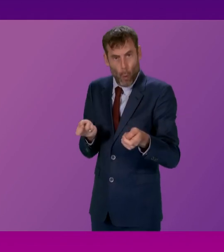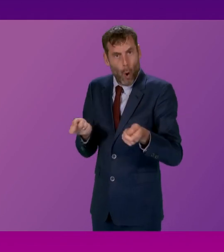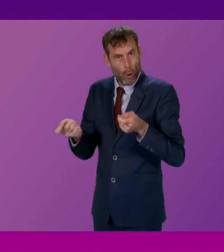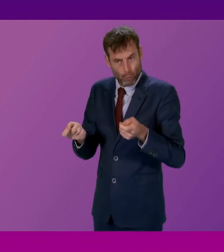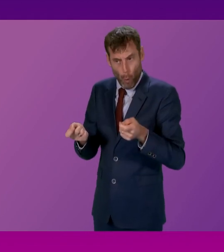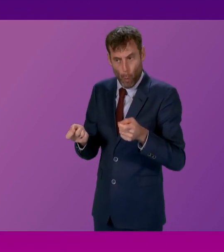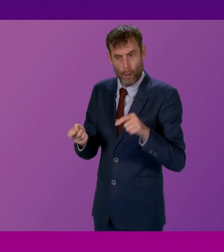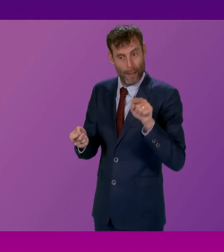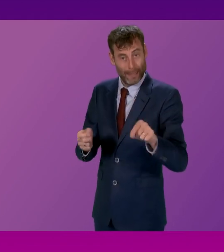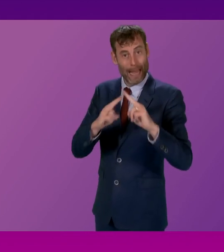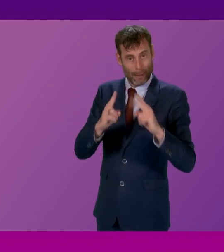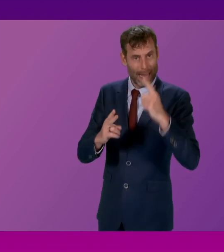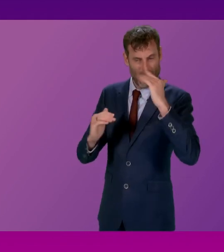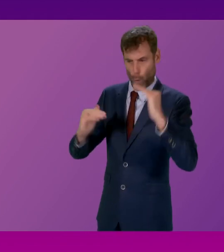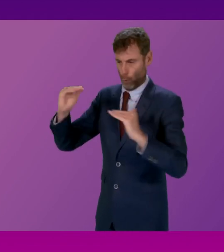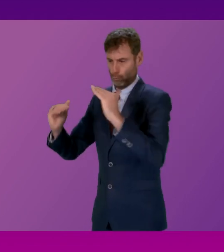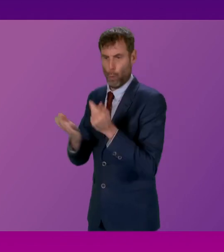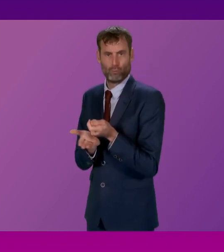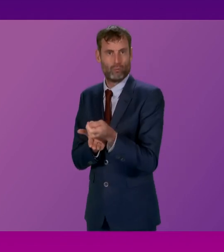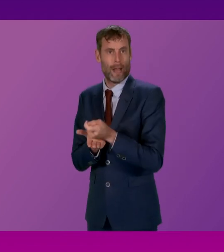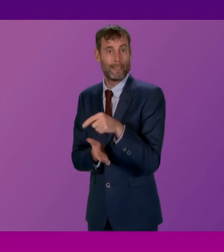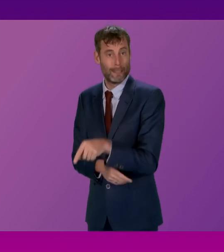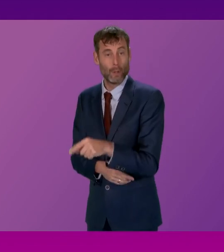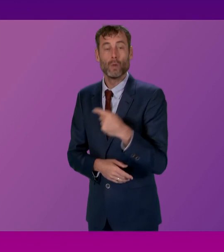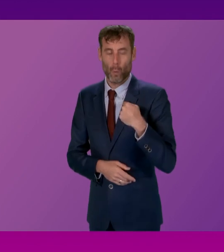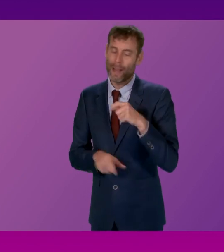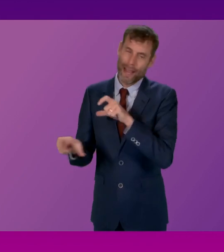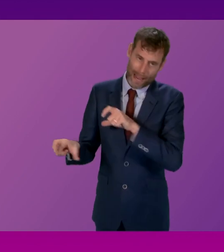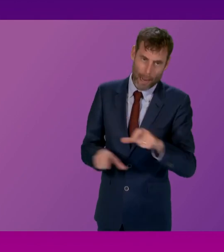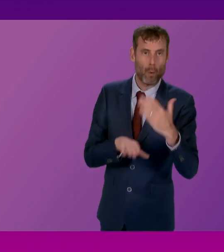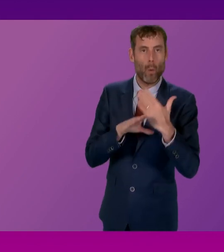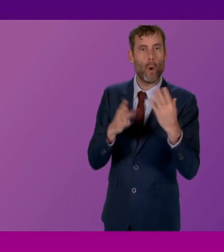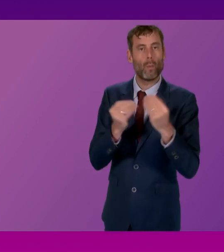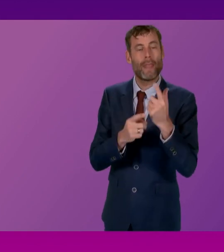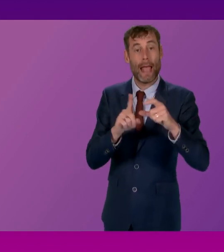We will continue to liaise with City of Edinburgh Council, as we would with other local authorities,